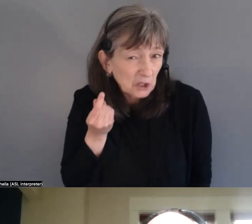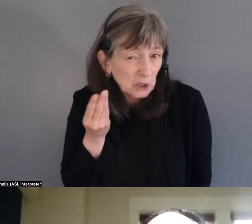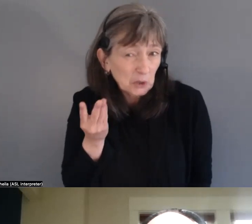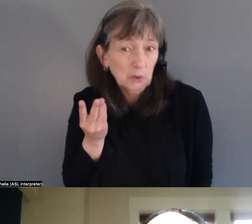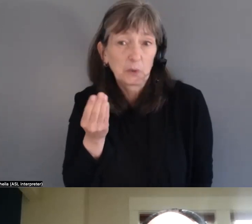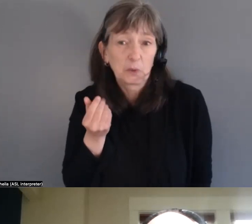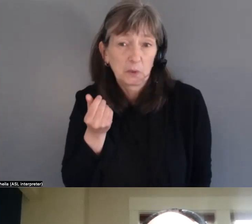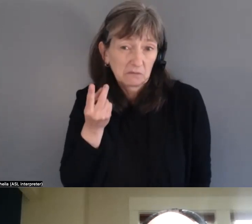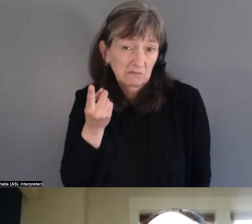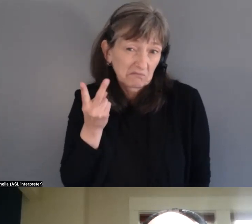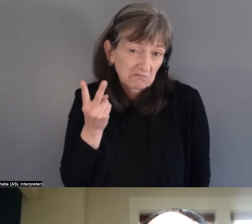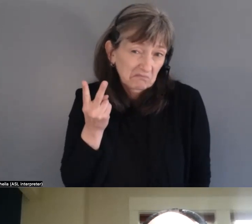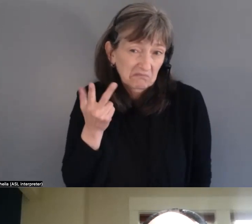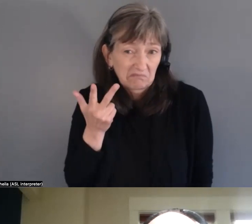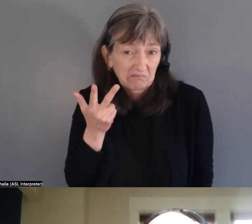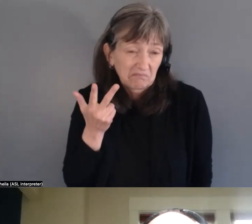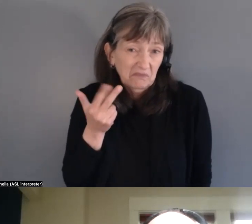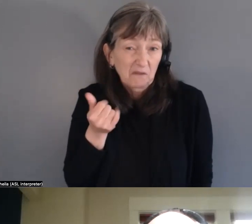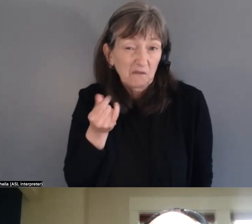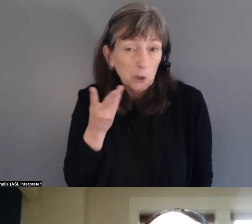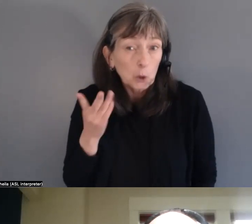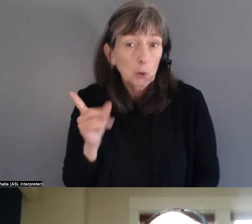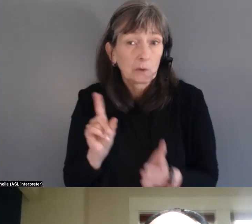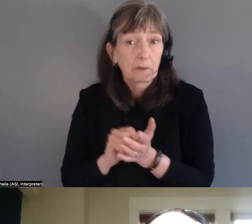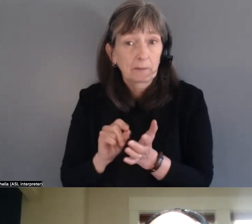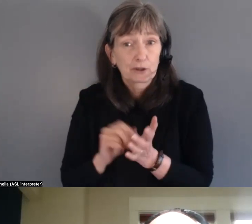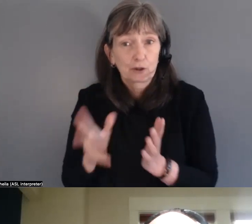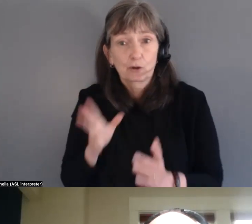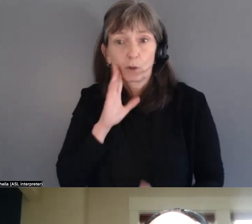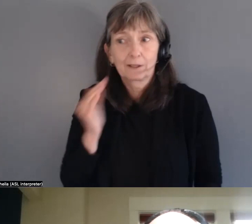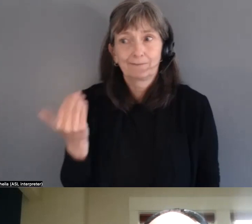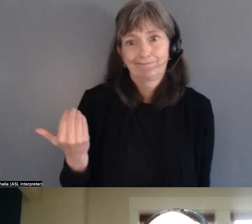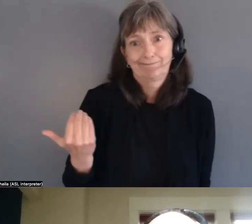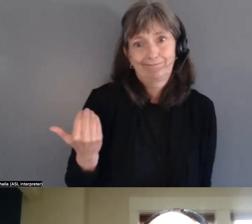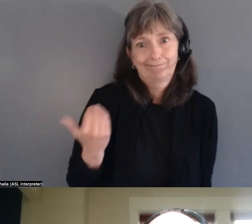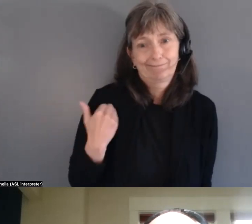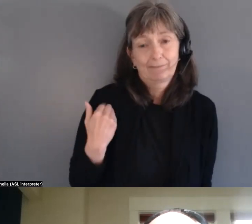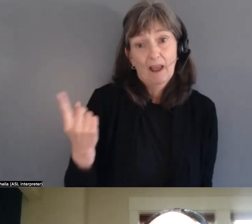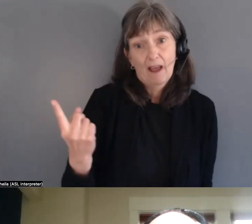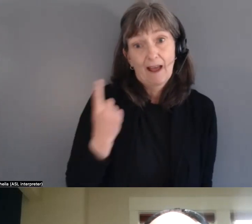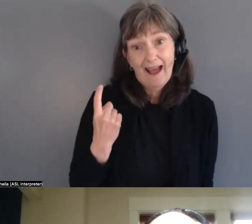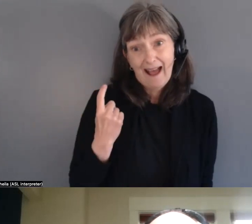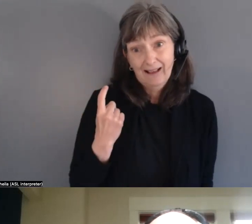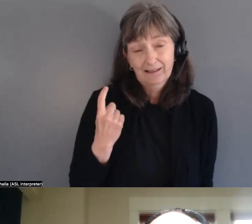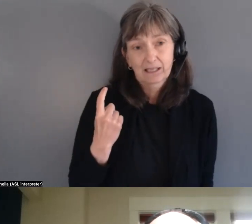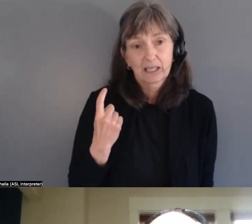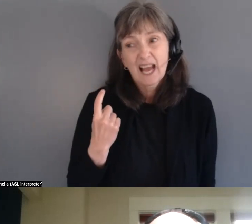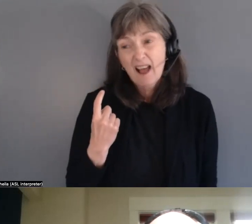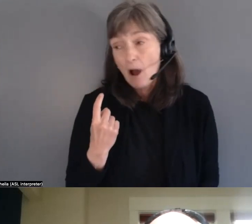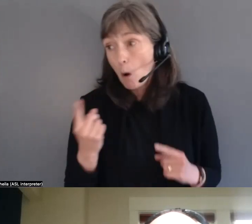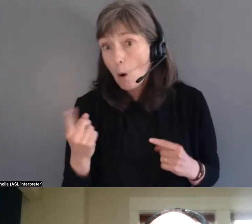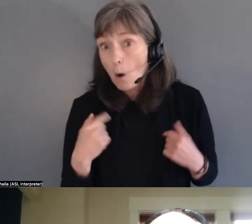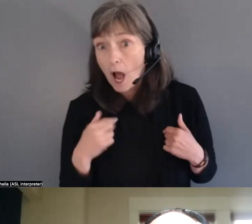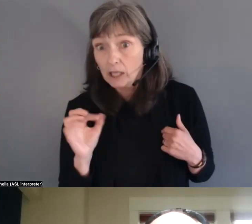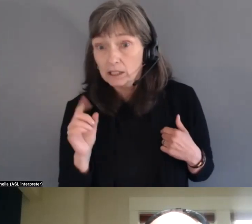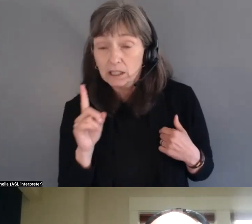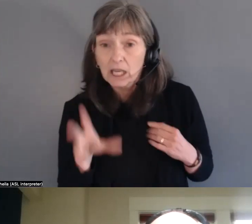publishers approach me to say, "I've put some qualifiers in. How do they look from your